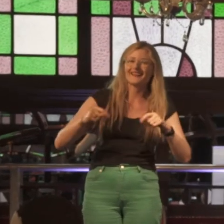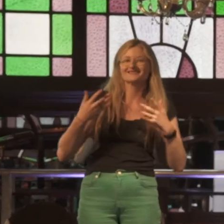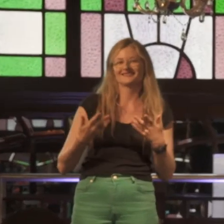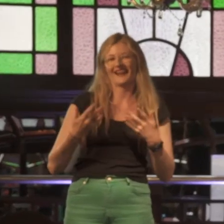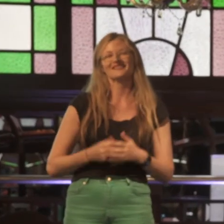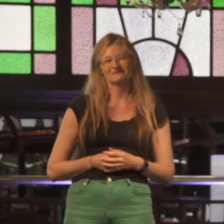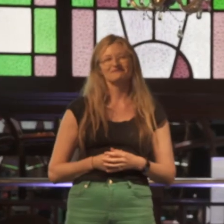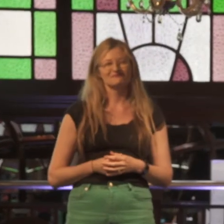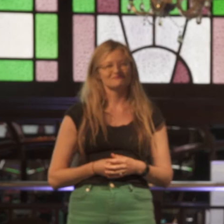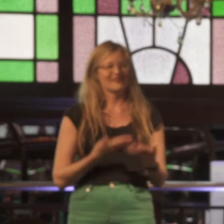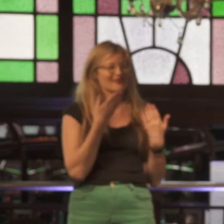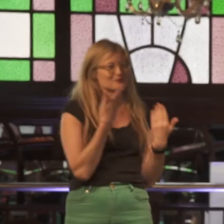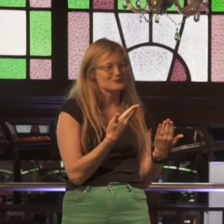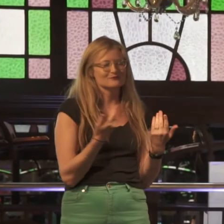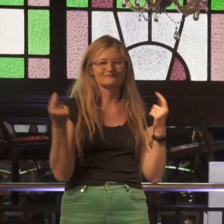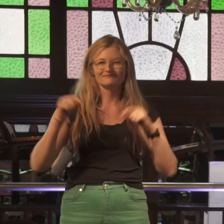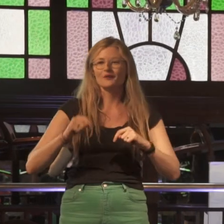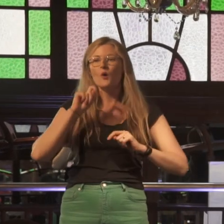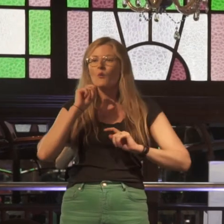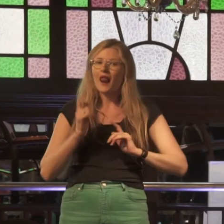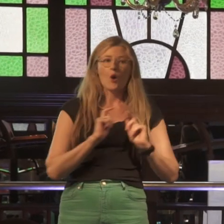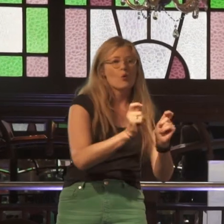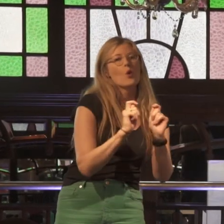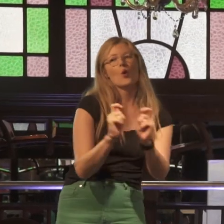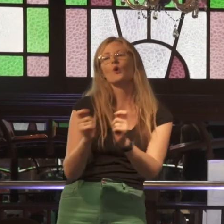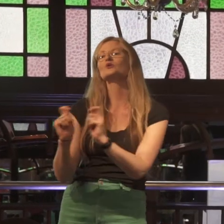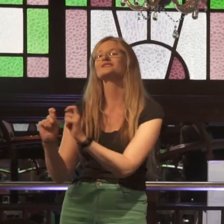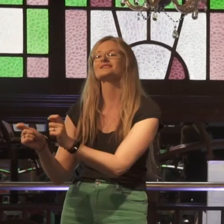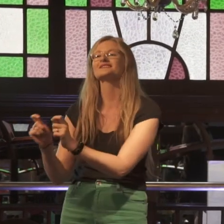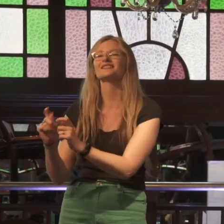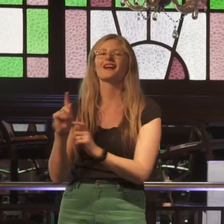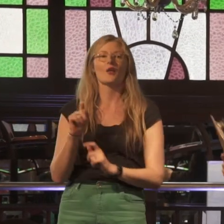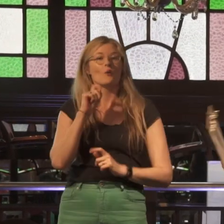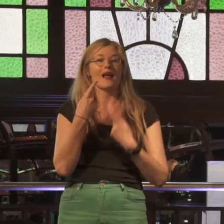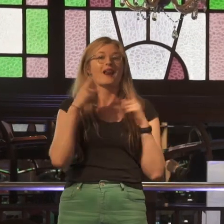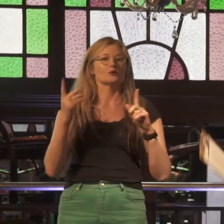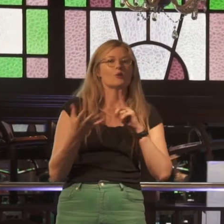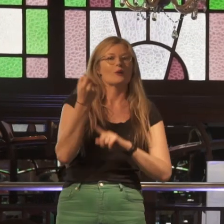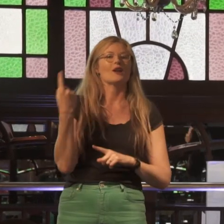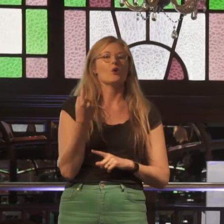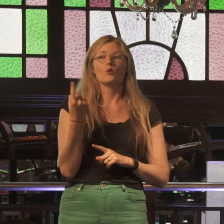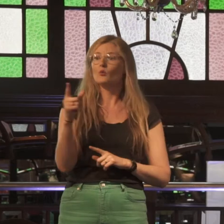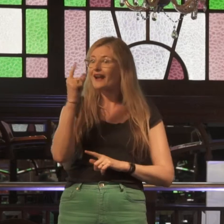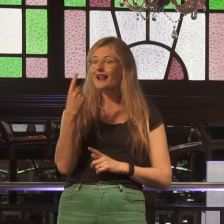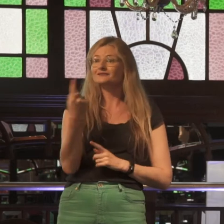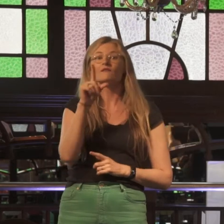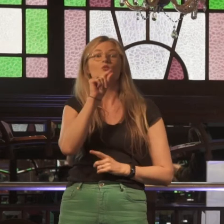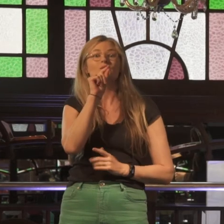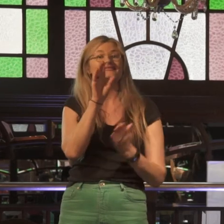And we're going to hand out some awards. And we're going to announce the winners. Feel free to tweet, hashtag,